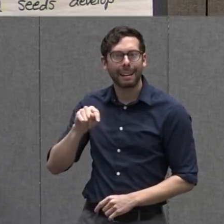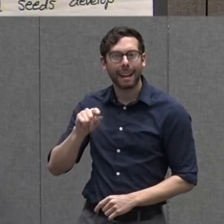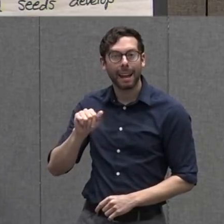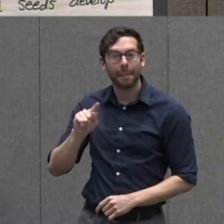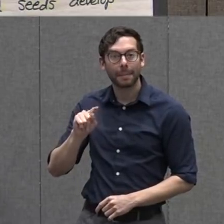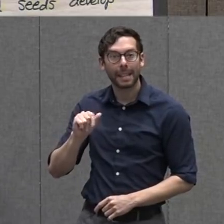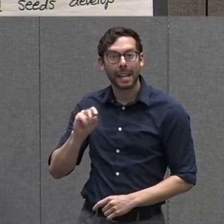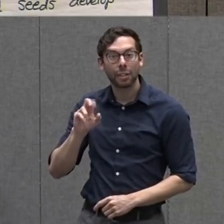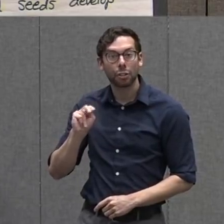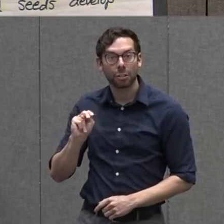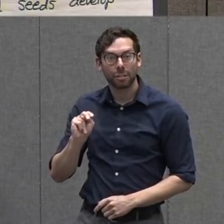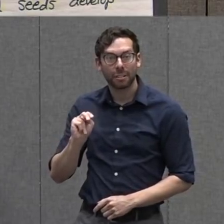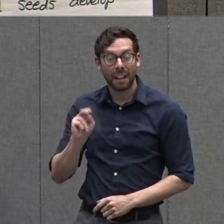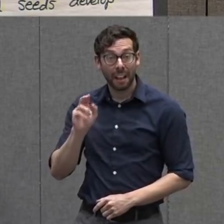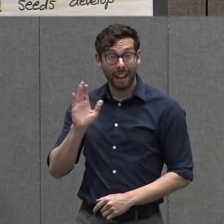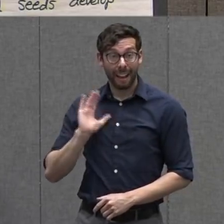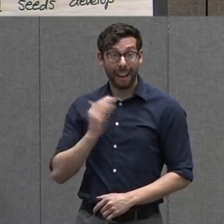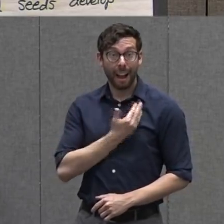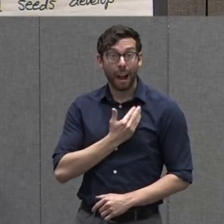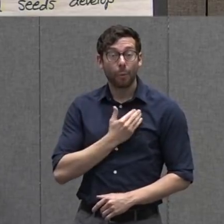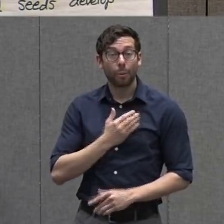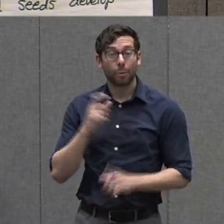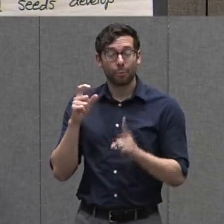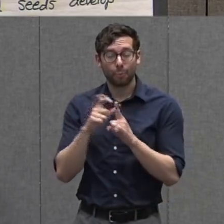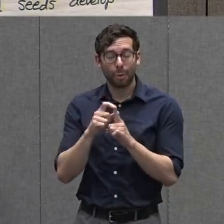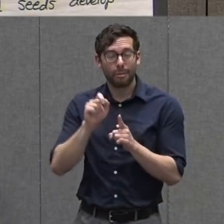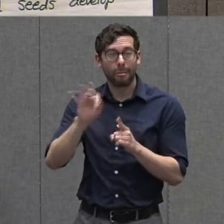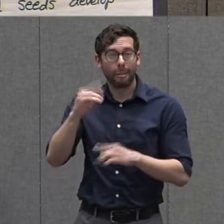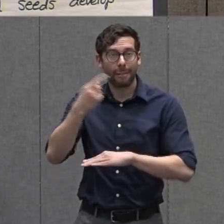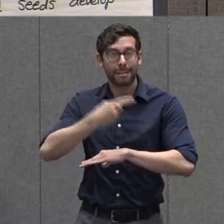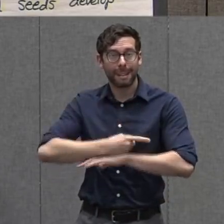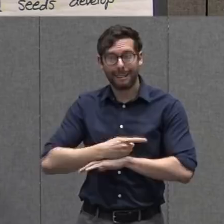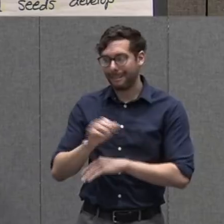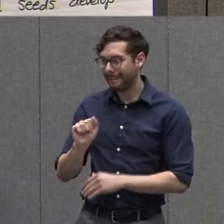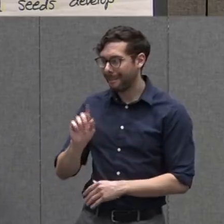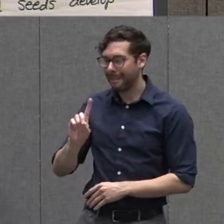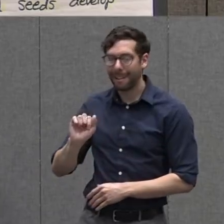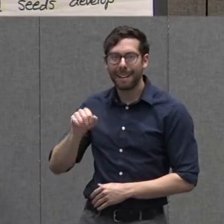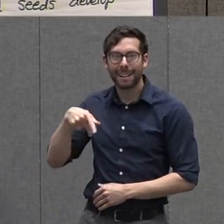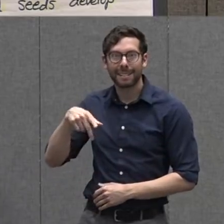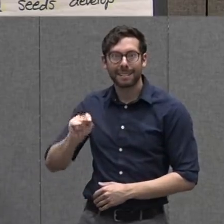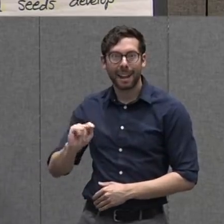And we're looking for a word part that we've seen before. You as learners are getting really good at this.